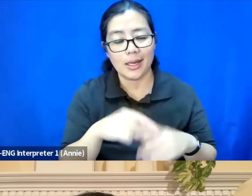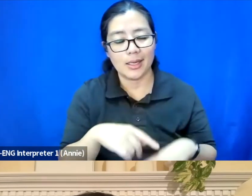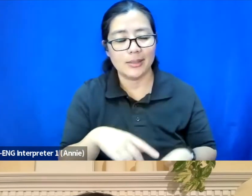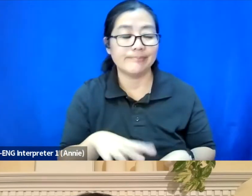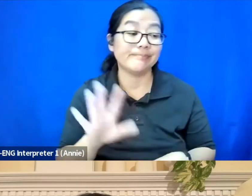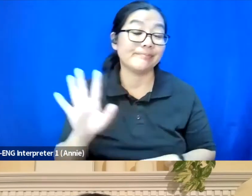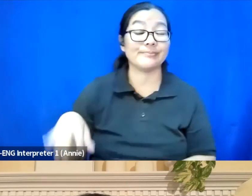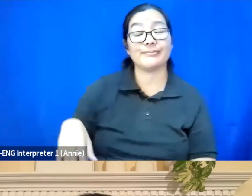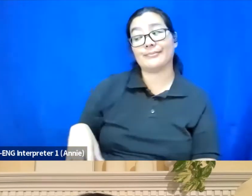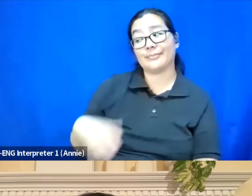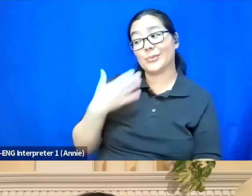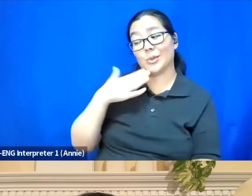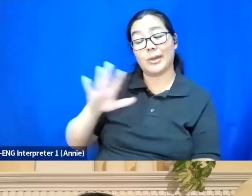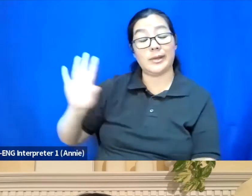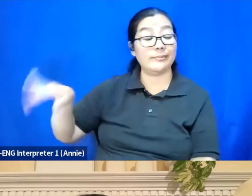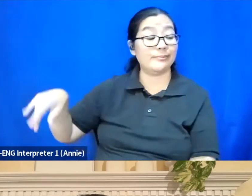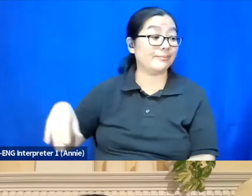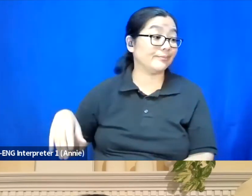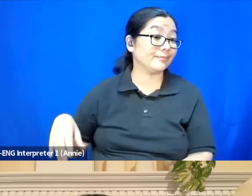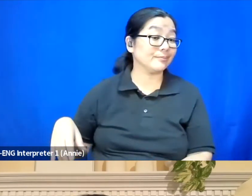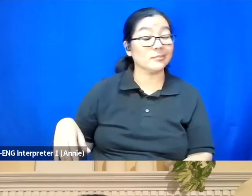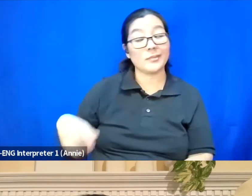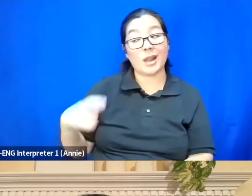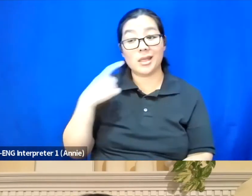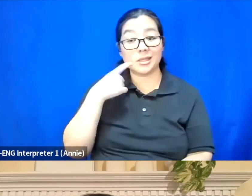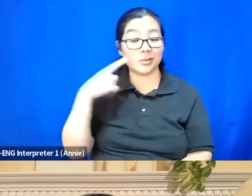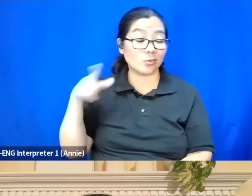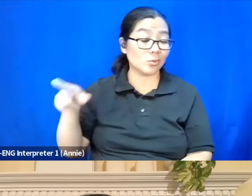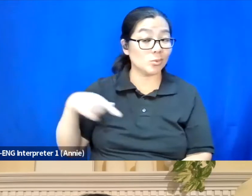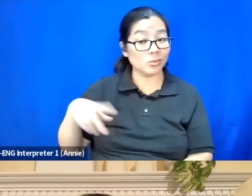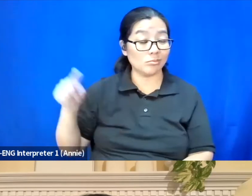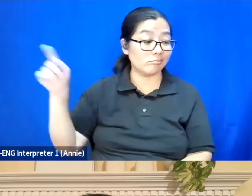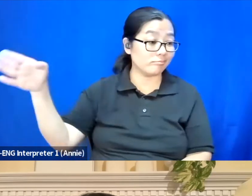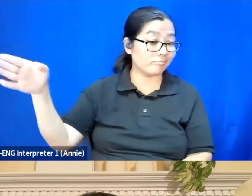it -- again, it's not all just disability all the time.